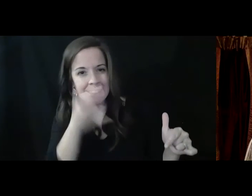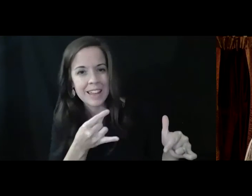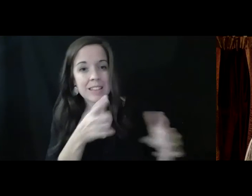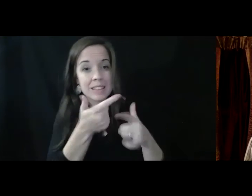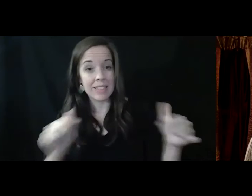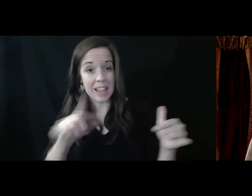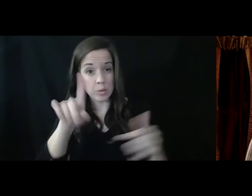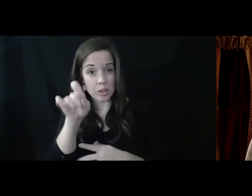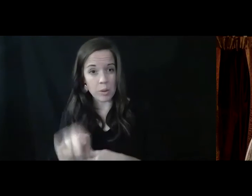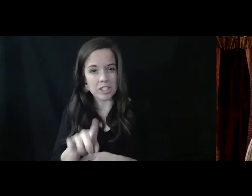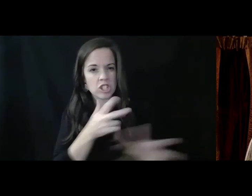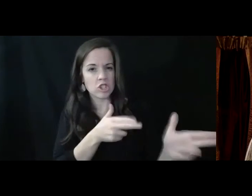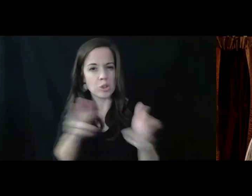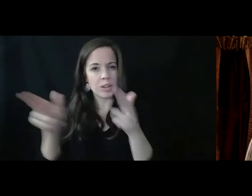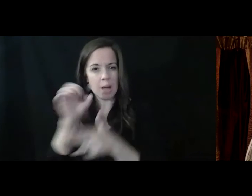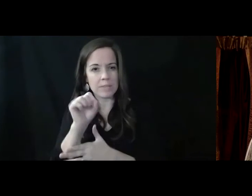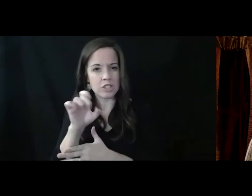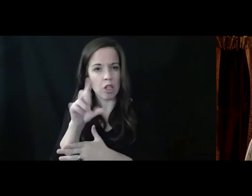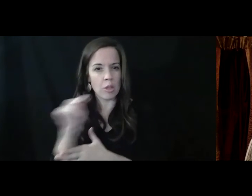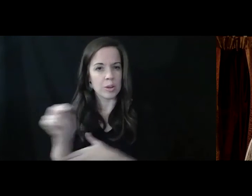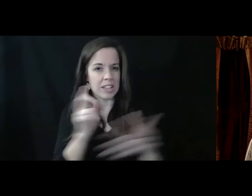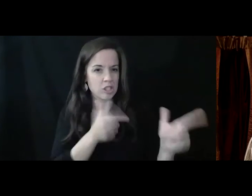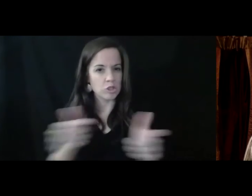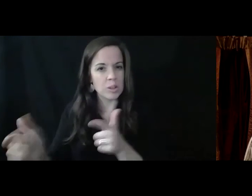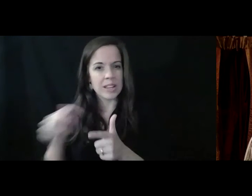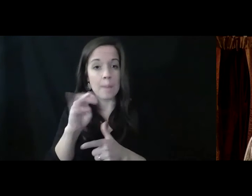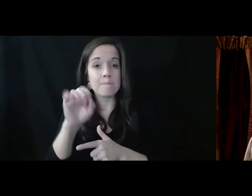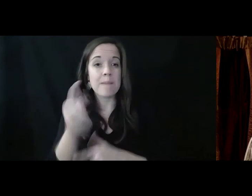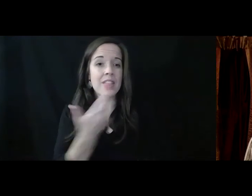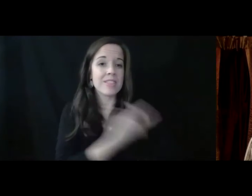saloon // the language in question is shooting up meth // dope // coke // whatever’s on hand